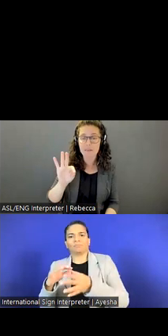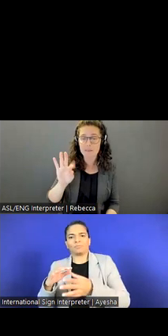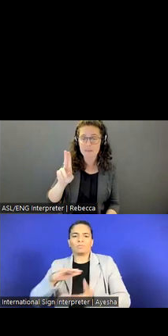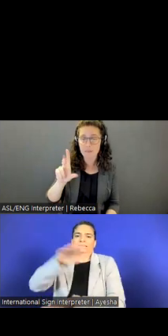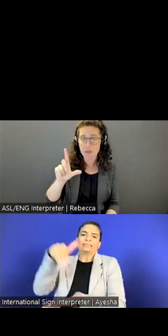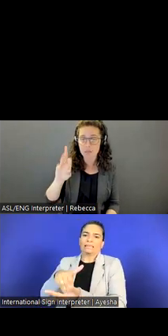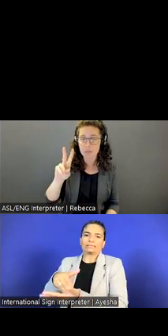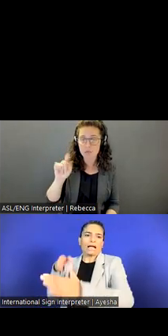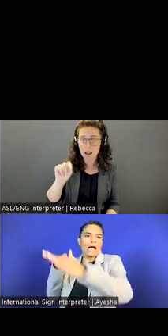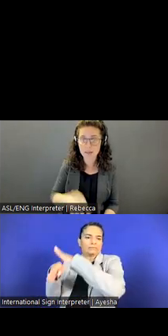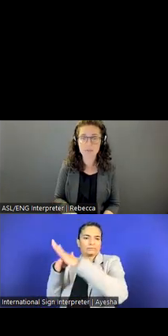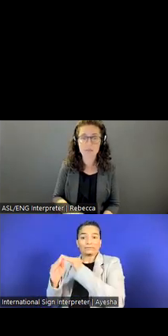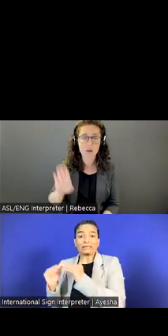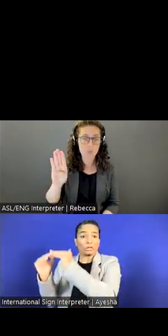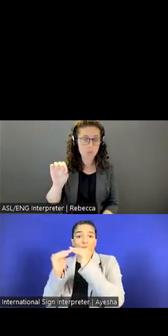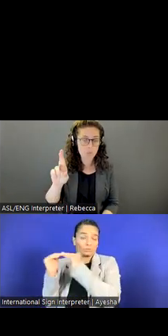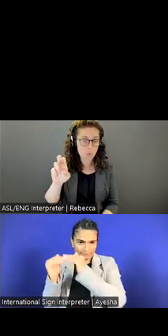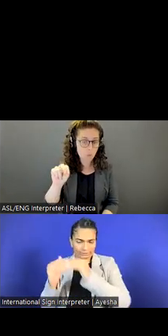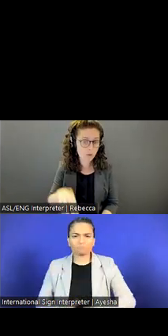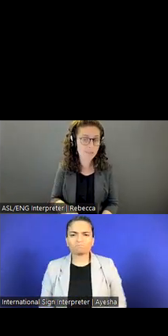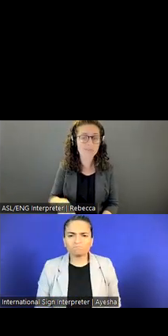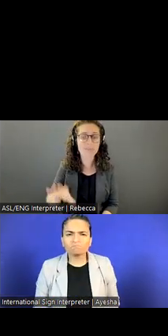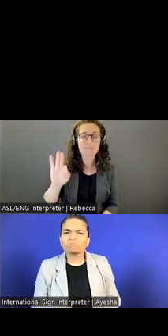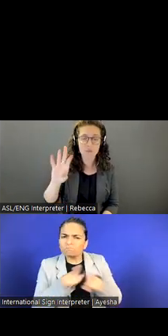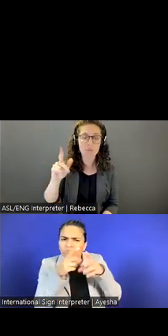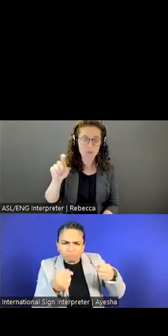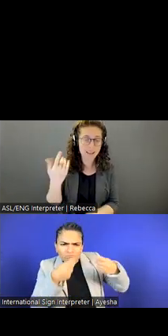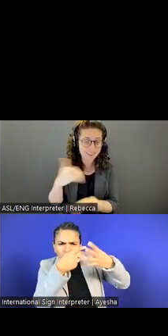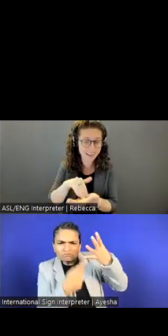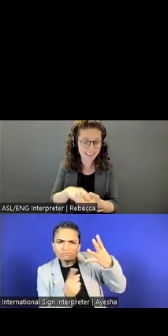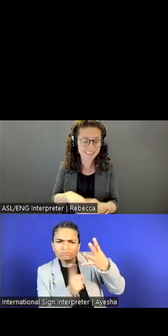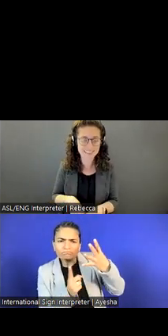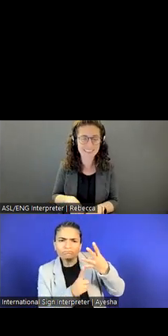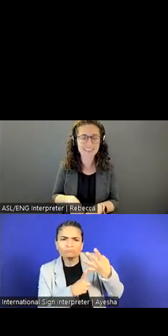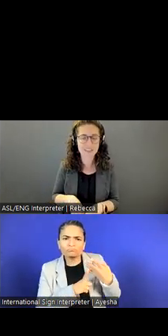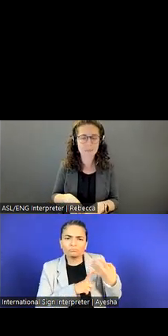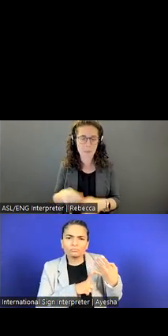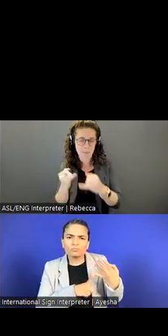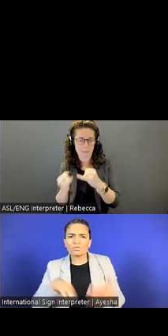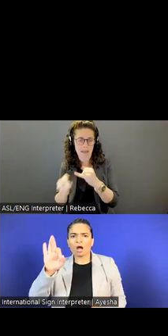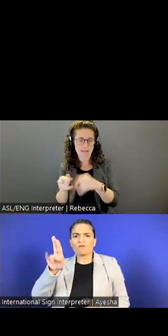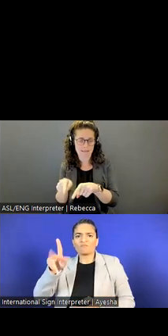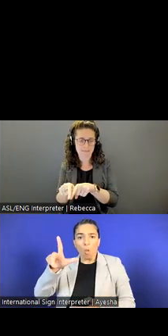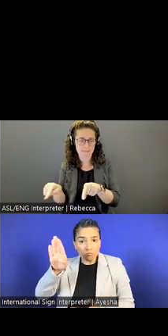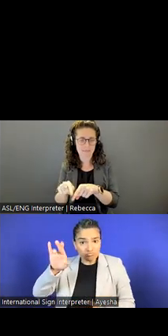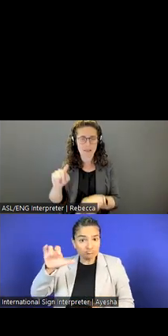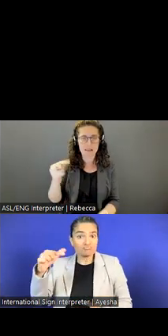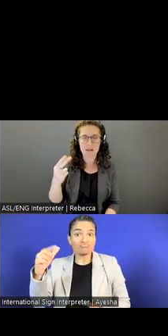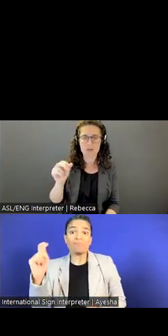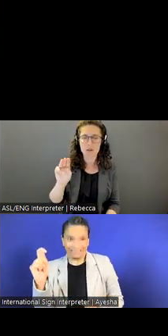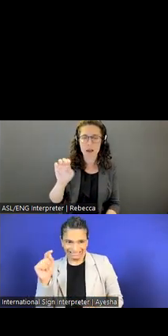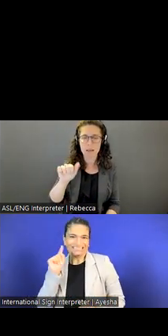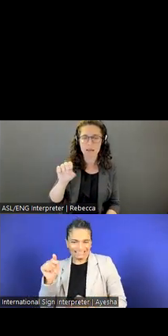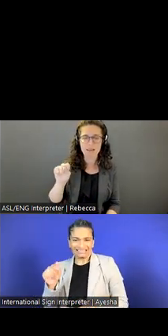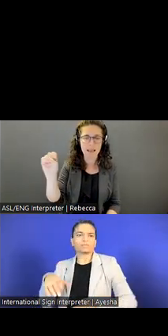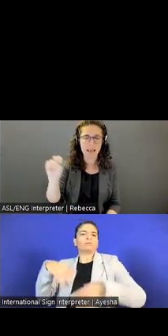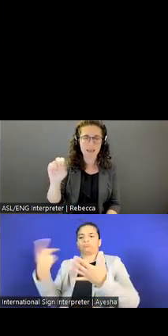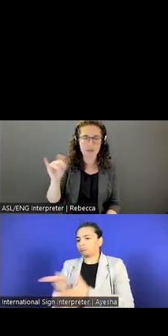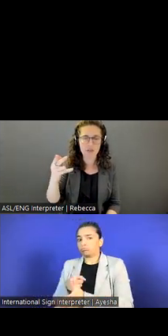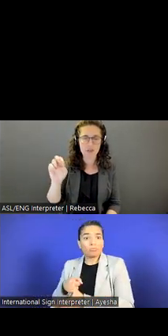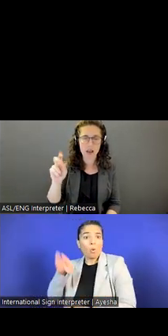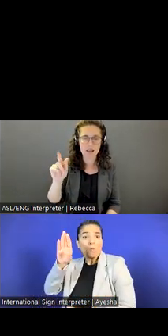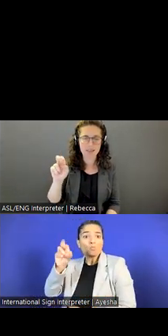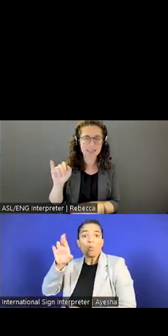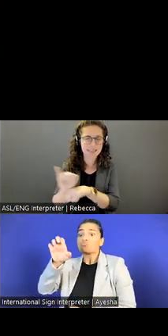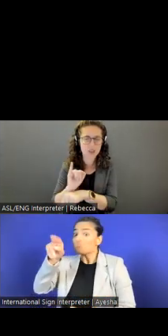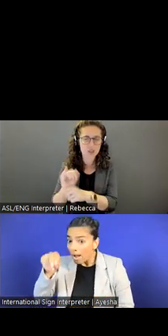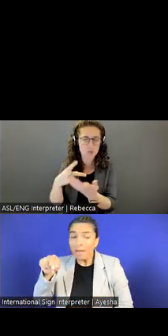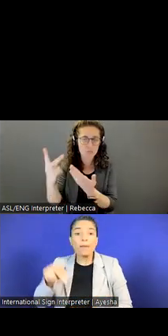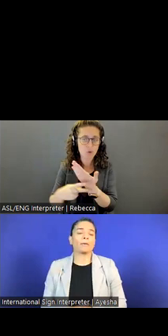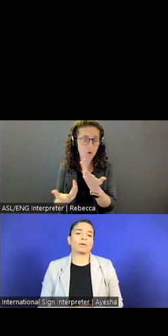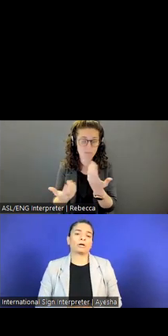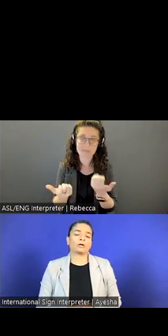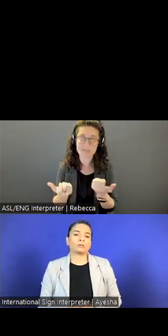We have one with Boren, another with Fulbright, and Thomas S Johnson Internship program.